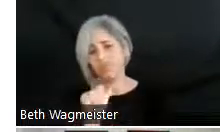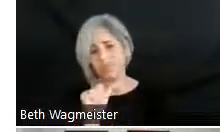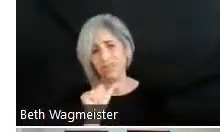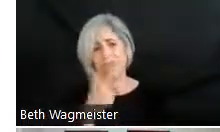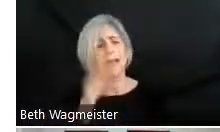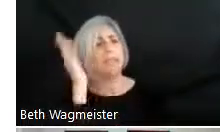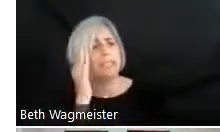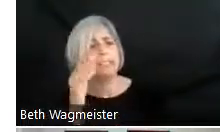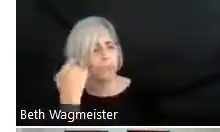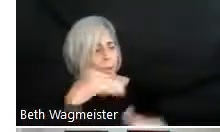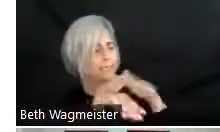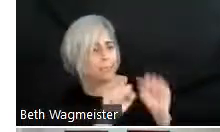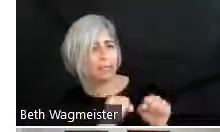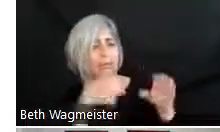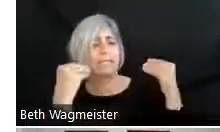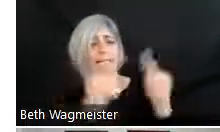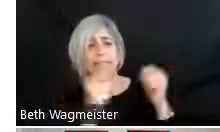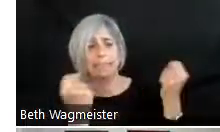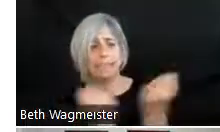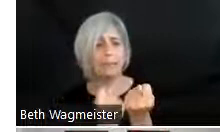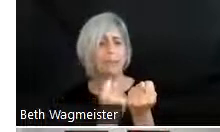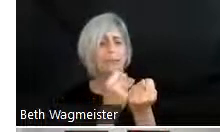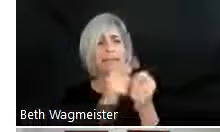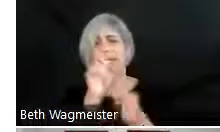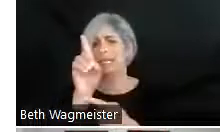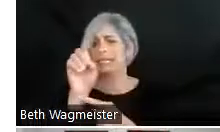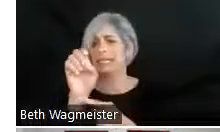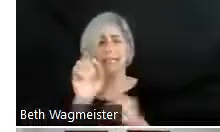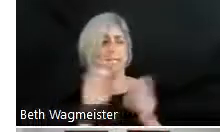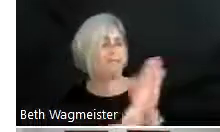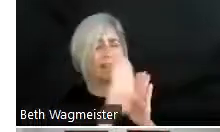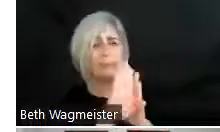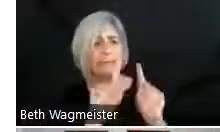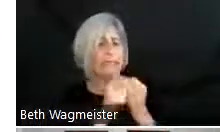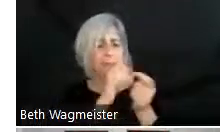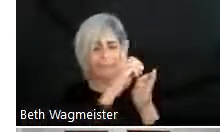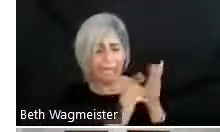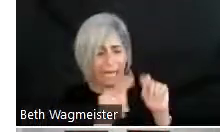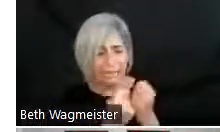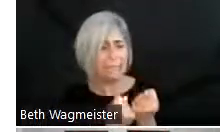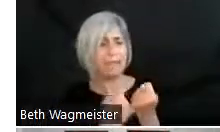to sales teams and dev teams and design teams. I've actually worked to build an accessibility